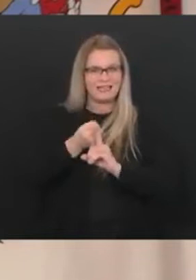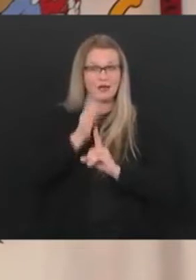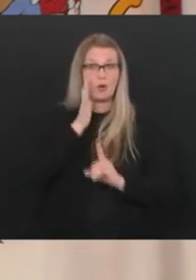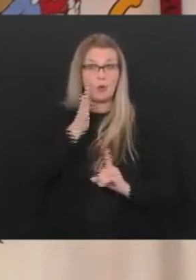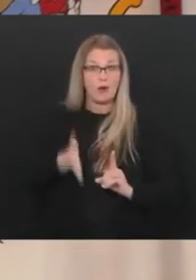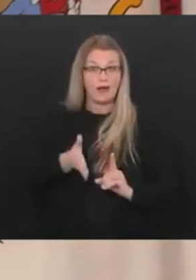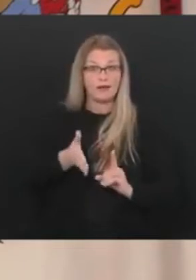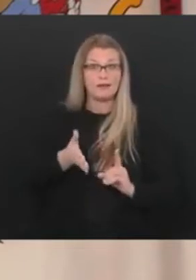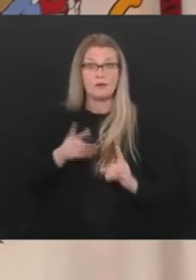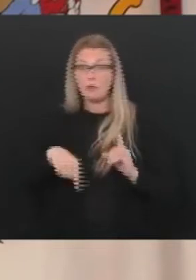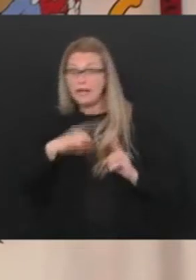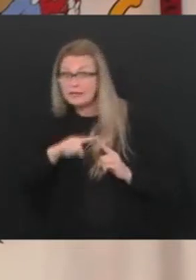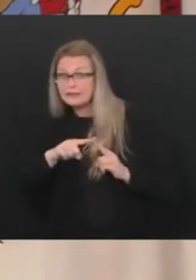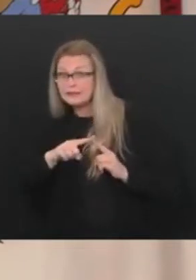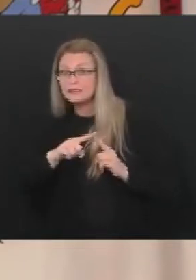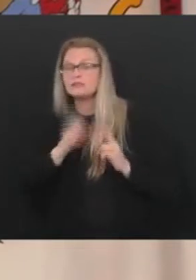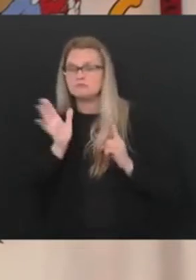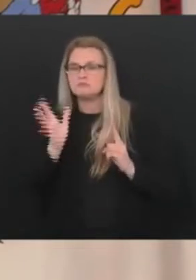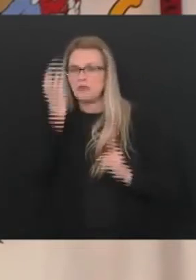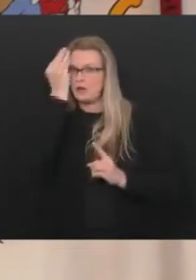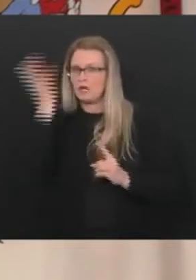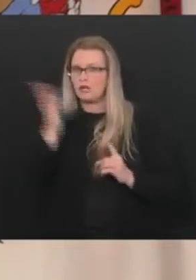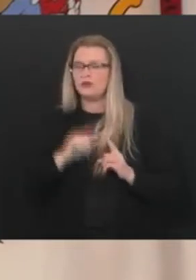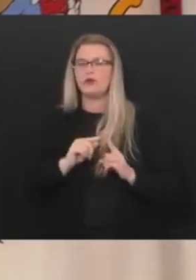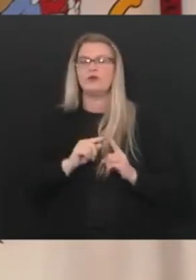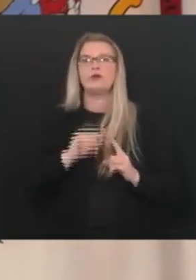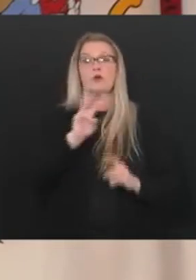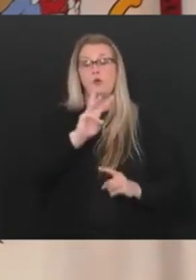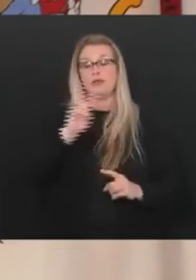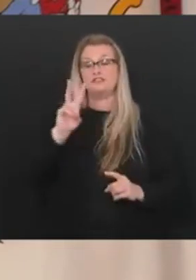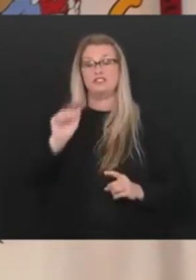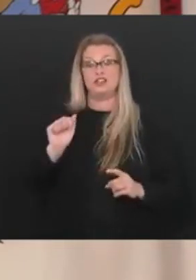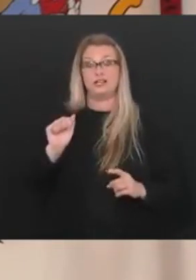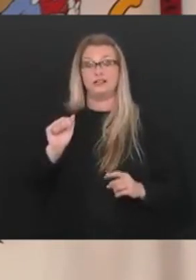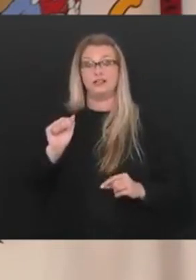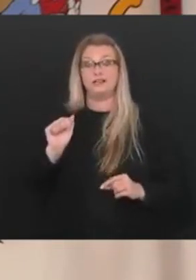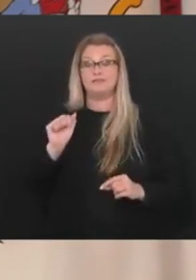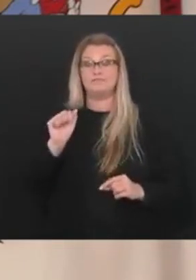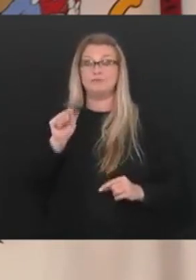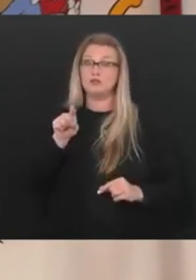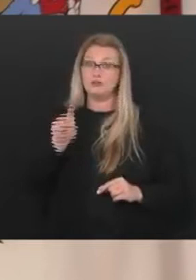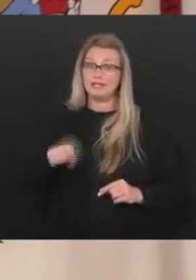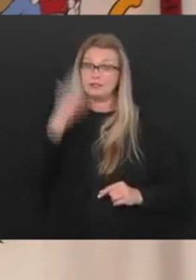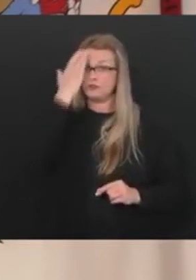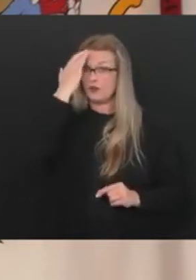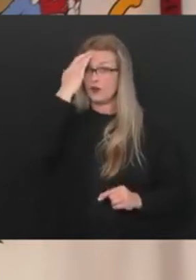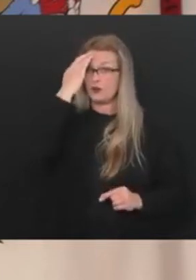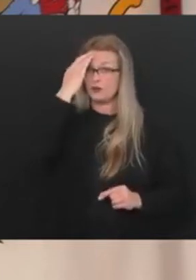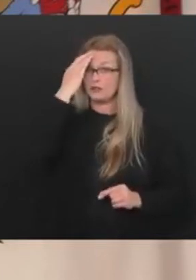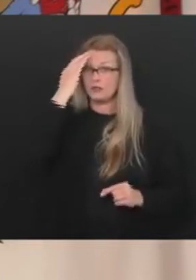WHERE THE -- REALLY THE SURGE DATE OUGHT TO BE IN WEST VIRGINIA, OUGHT TO BE.